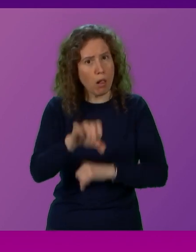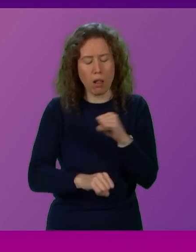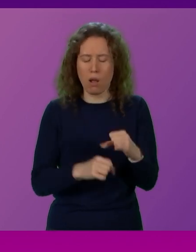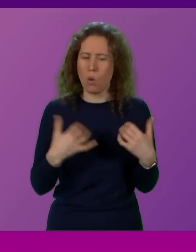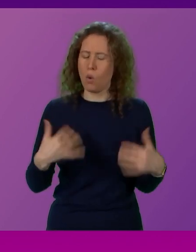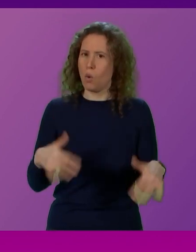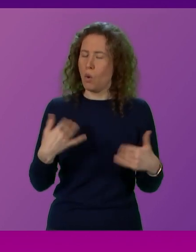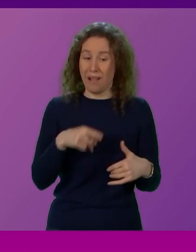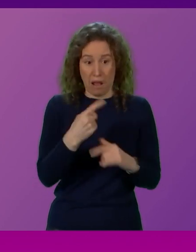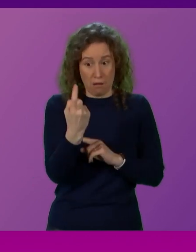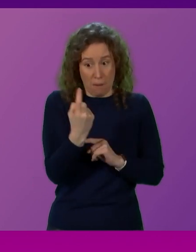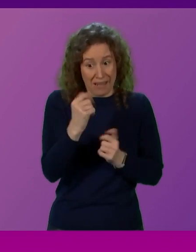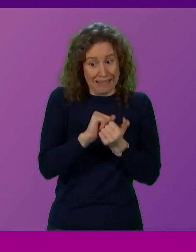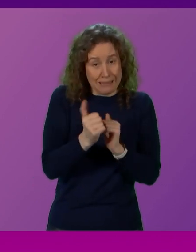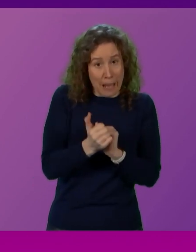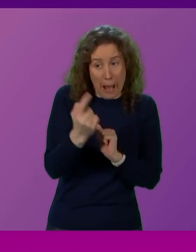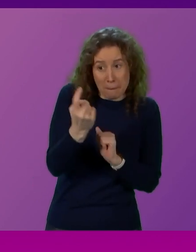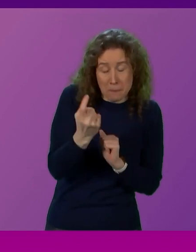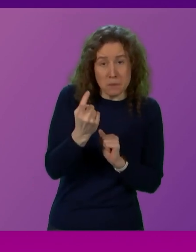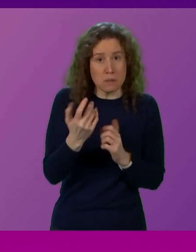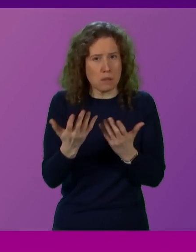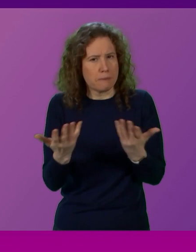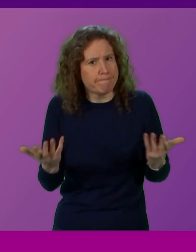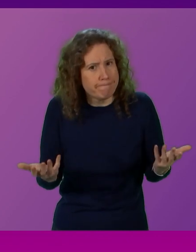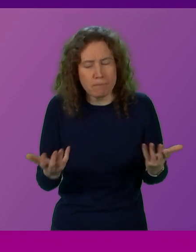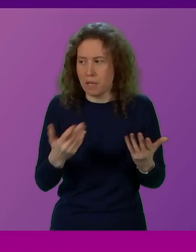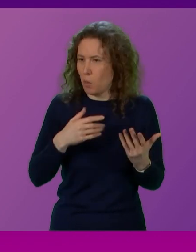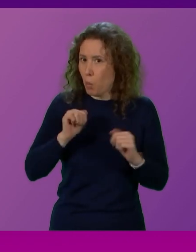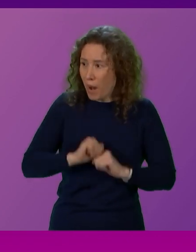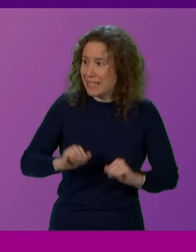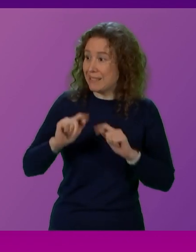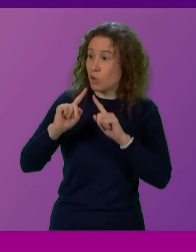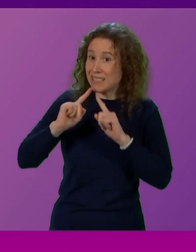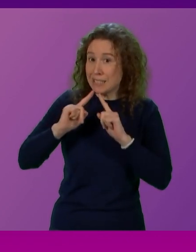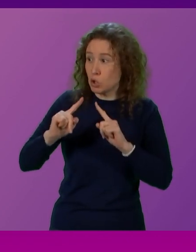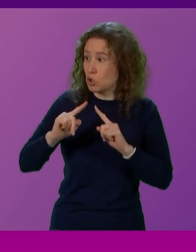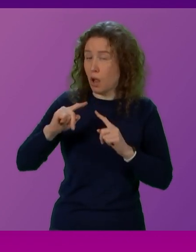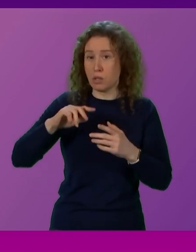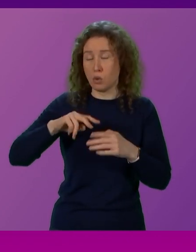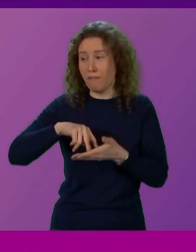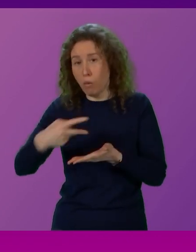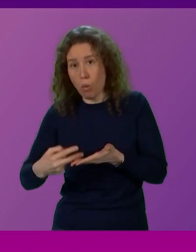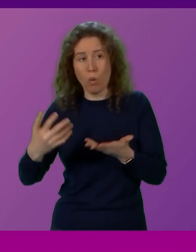exams are coming over the horizon. Waiting for teachers to buckle or inflation to fall is not a strategy.